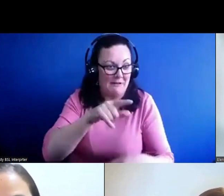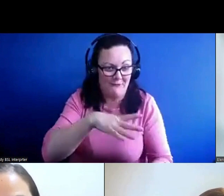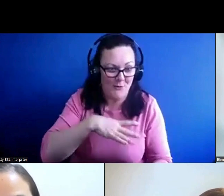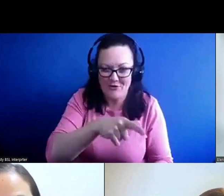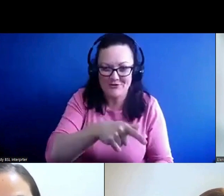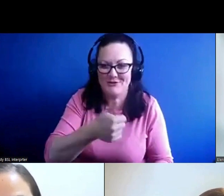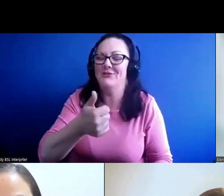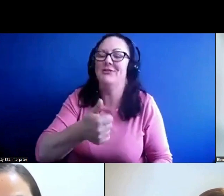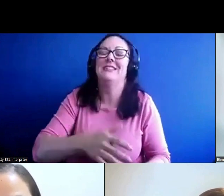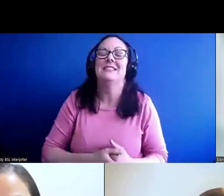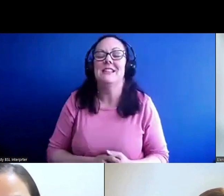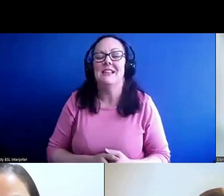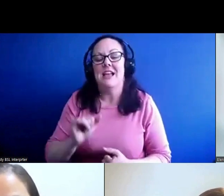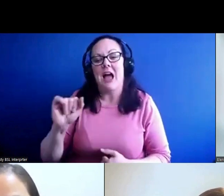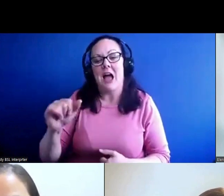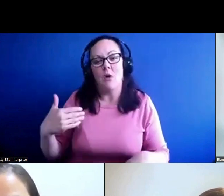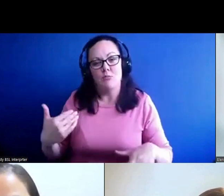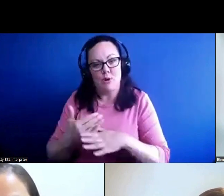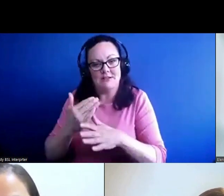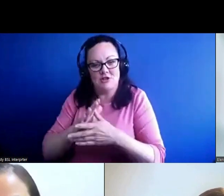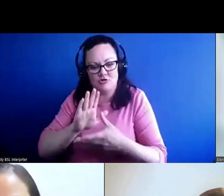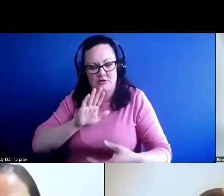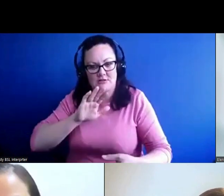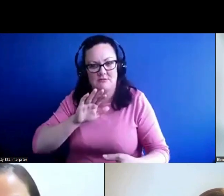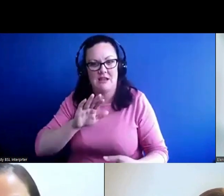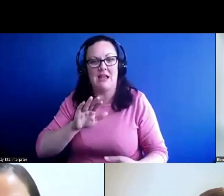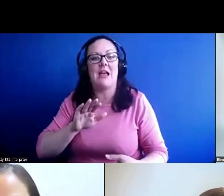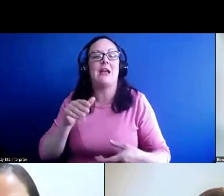practitioners incorporate monitoring evaluation into their